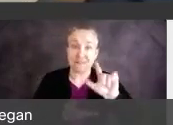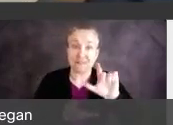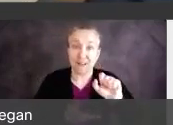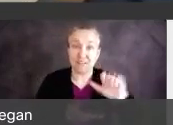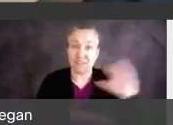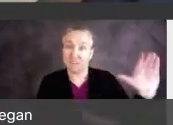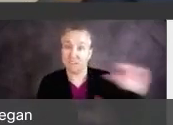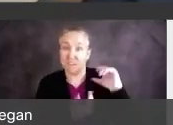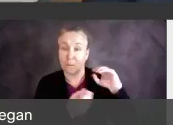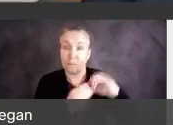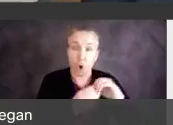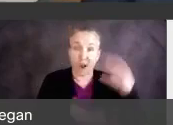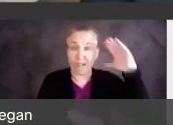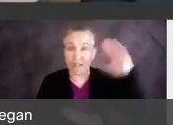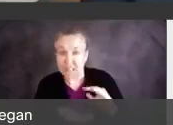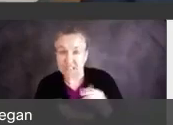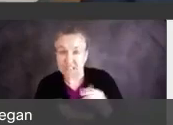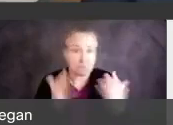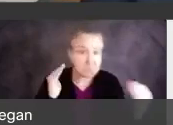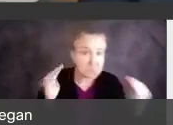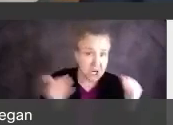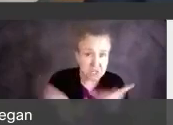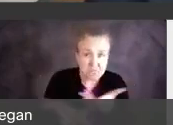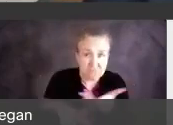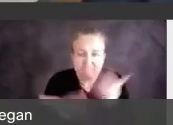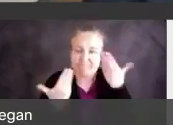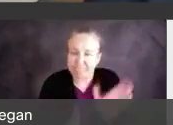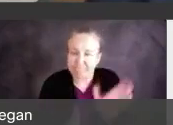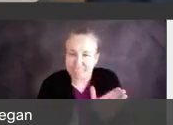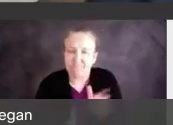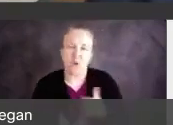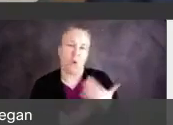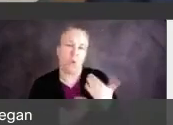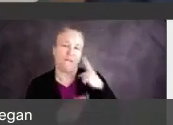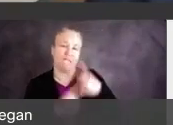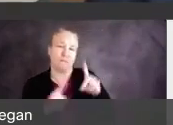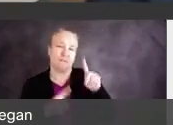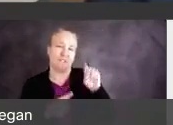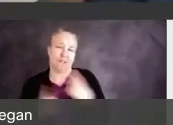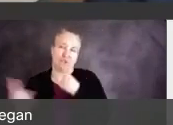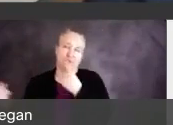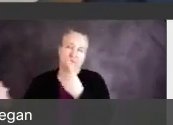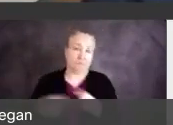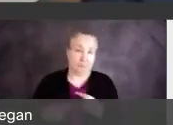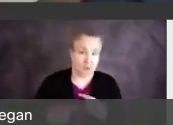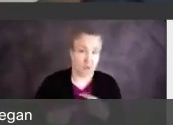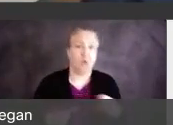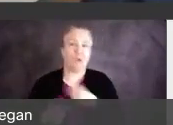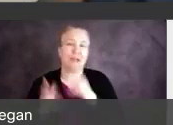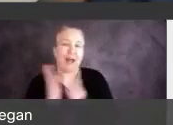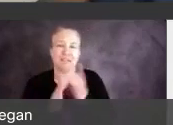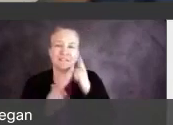but we are still waiting for a response from DOH. We asked for three very simple things. We asked for